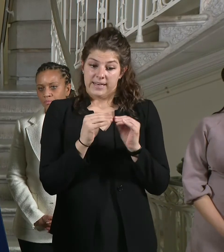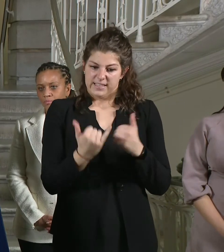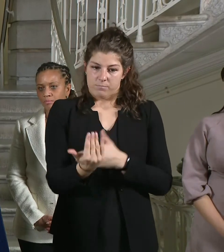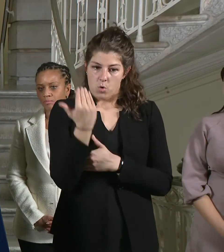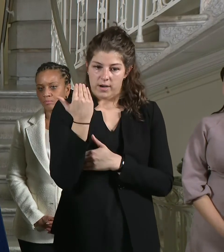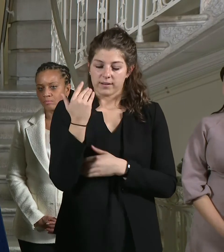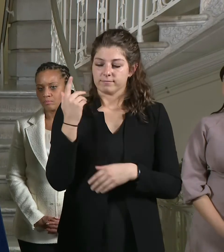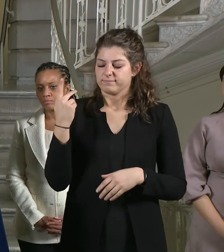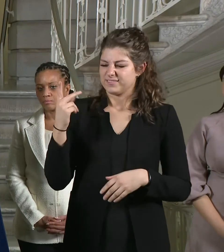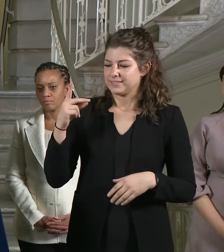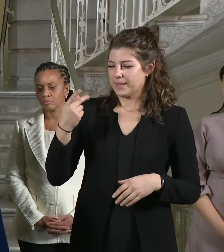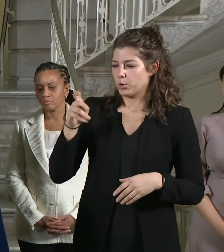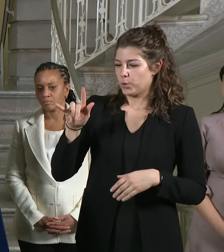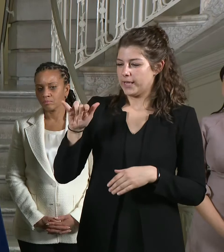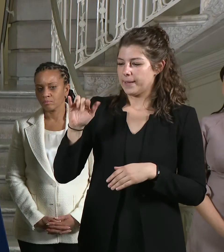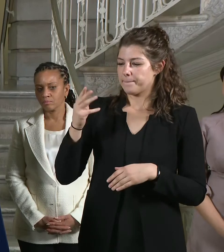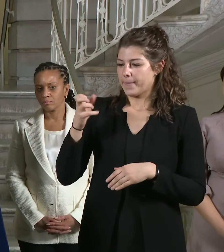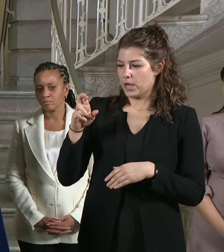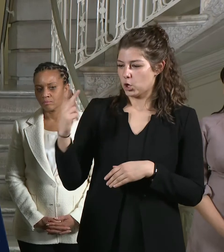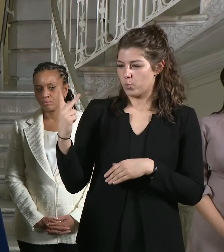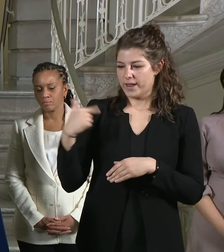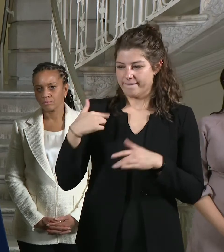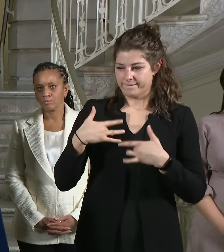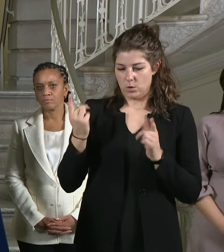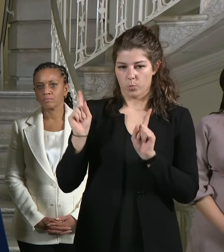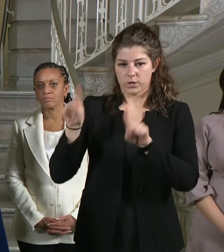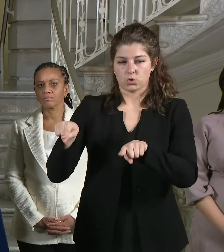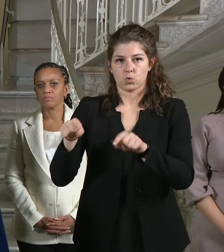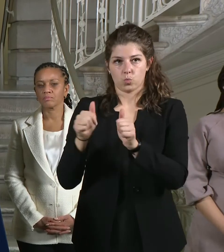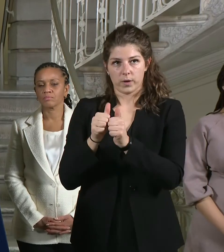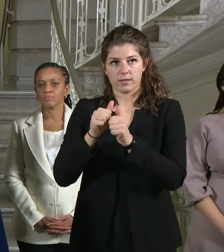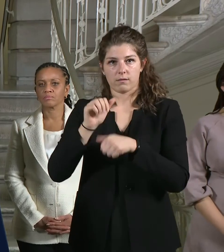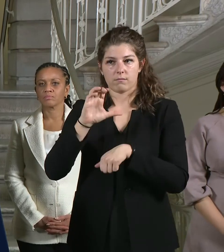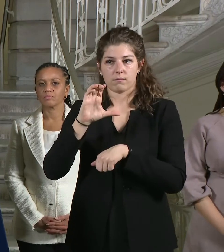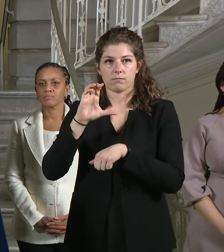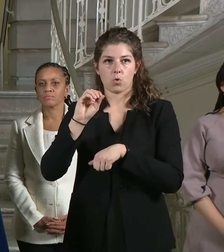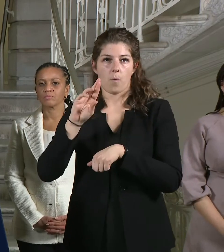WE HAD A MEETING THIS